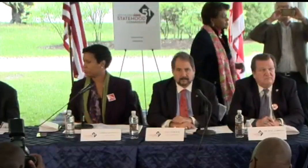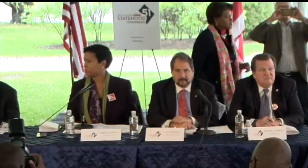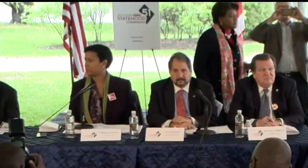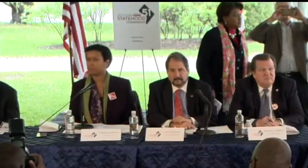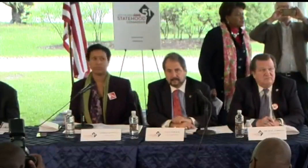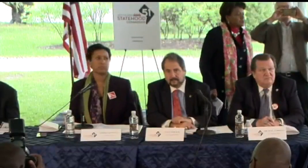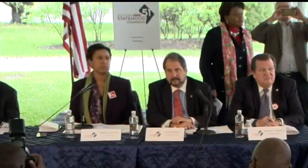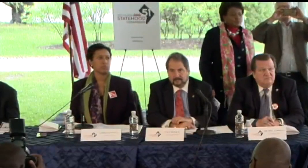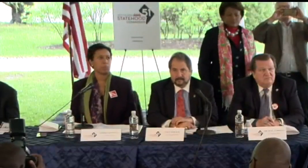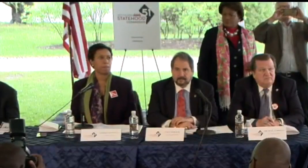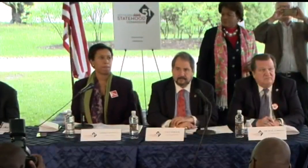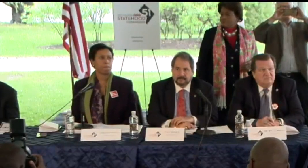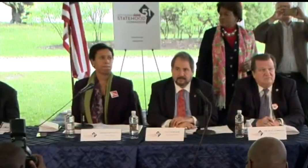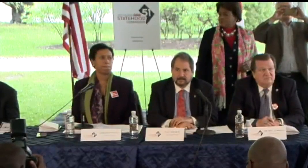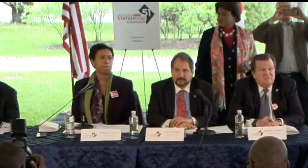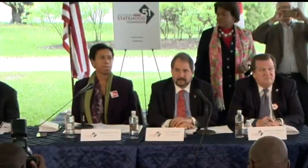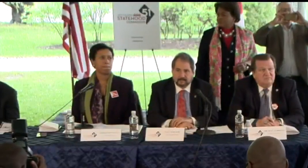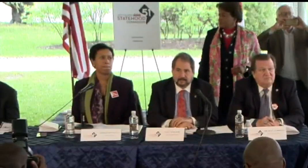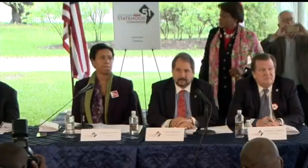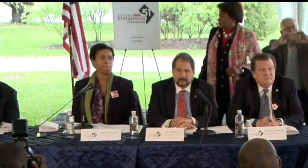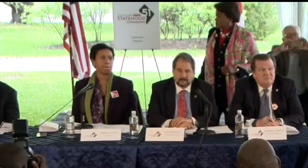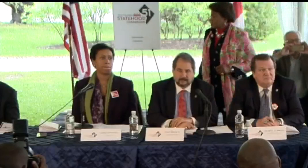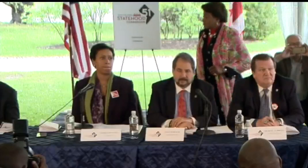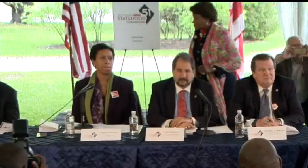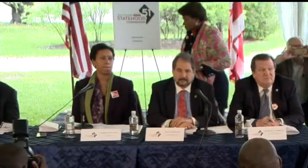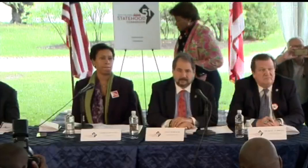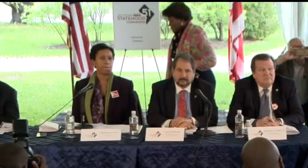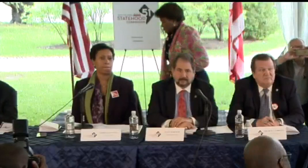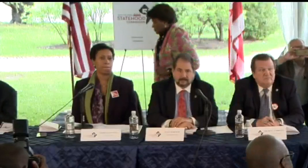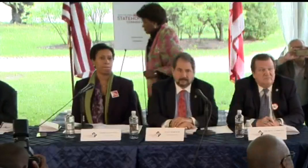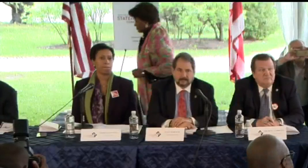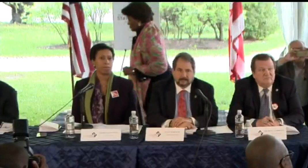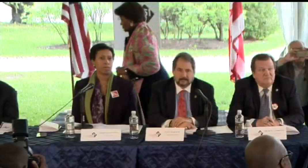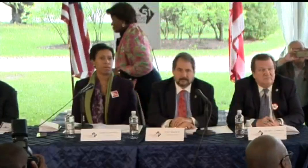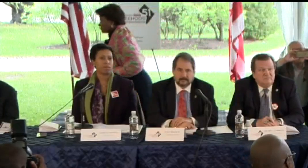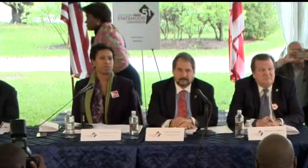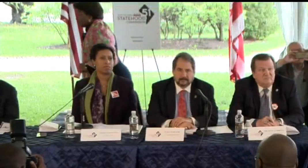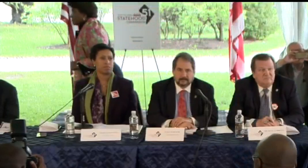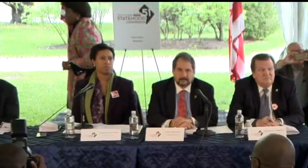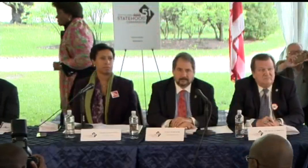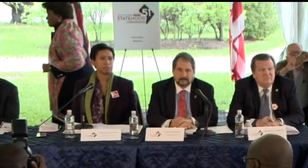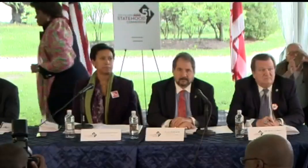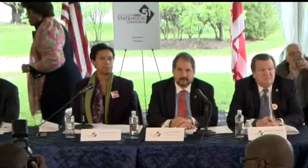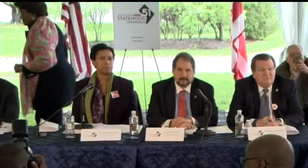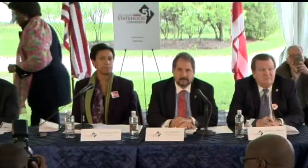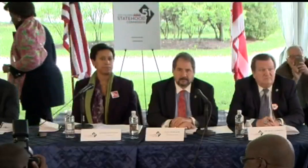INITIATIVE THEY KNOW THAT IT TOOK THEM TWO YEARS TO GO THROUGH THE WHOLE PROCESS, SO I